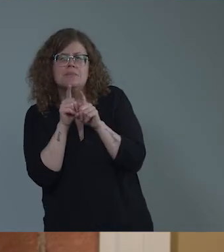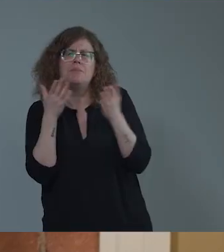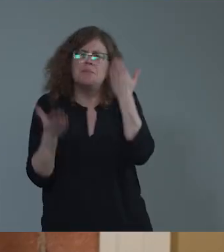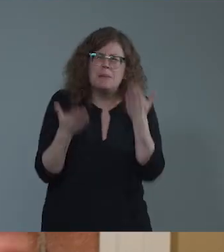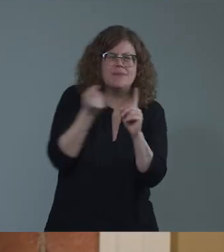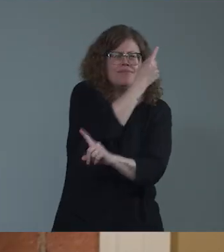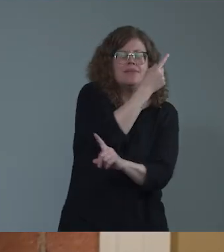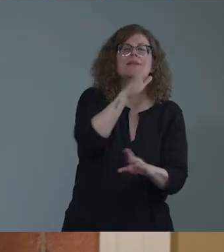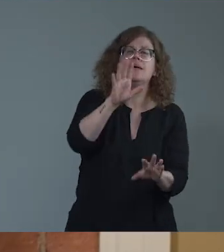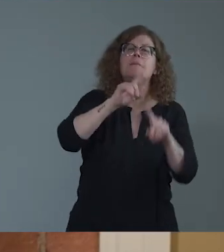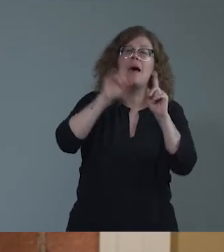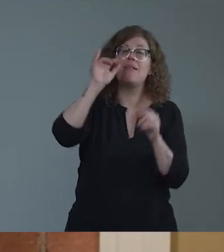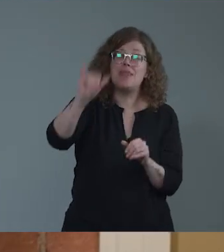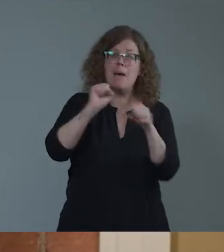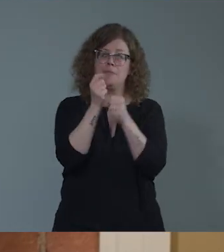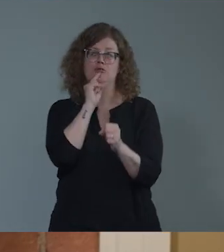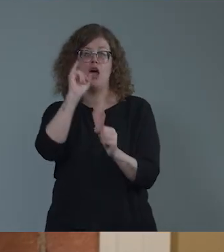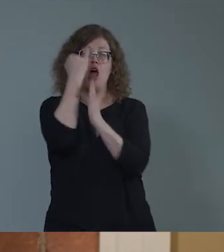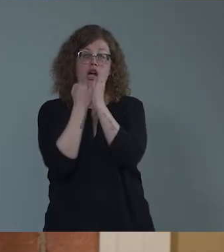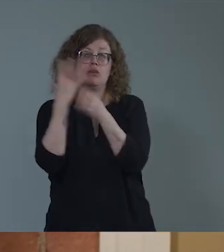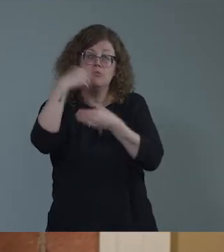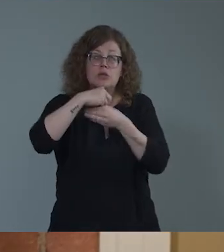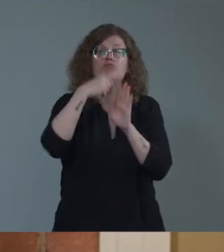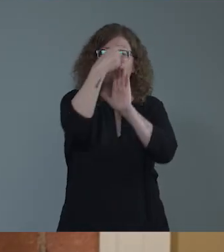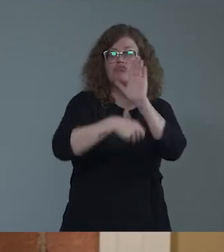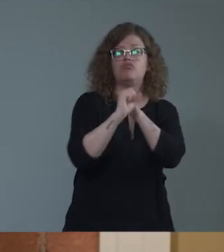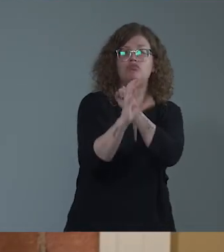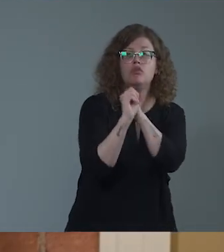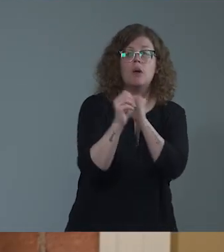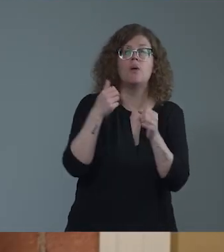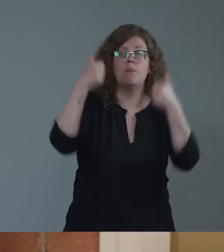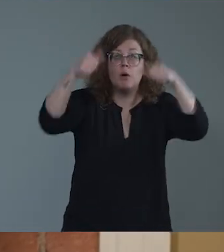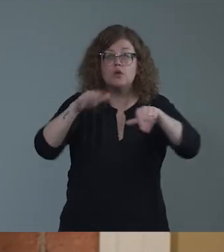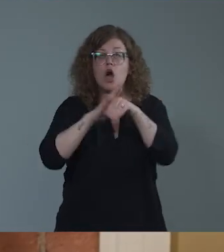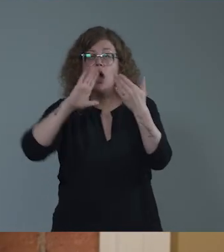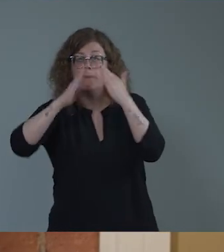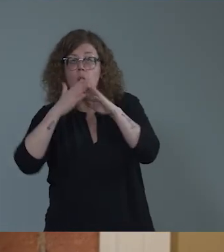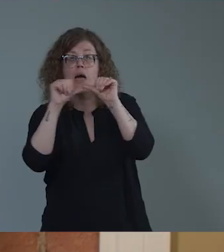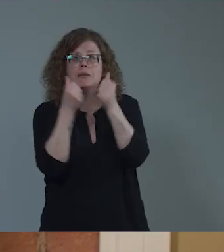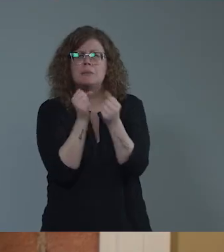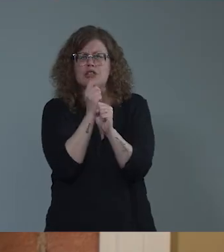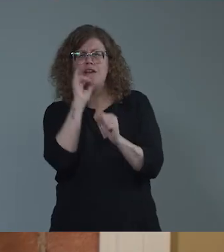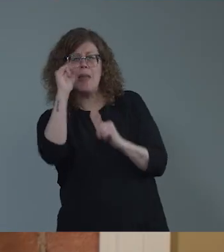then perhaps that distribution is through community newsletter postings in your community association, maybe in buildings and businesses around the area